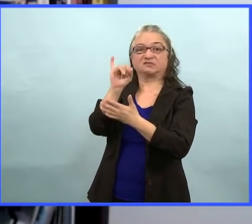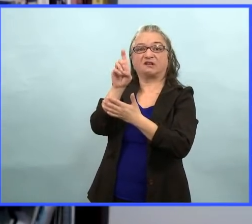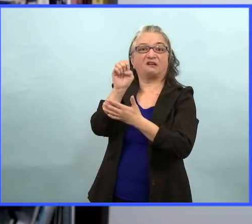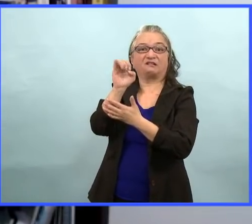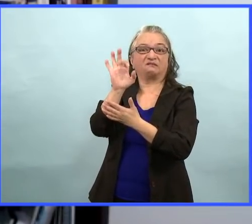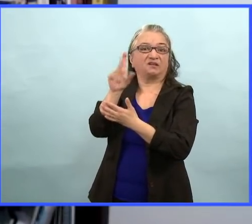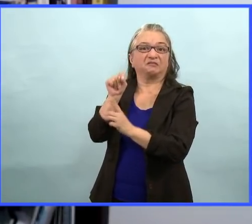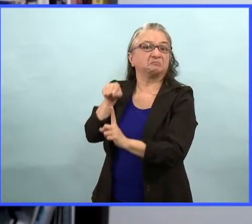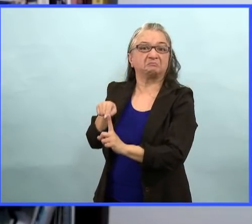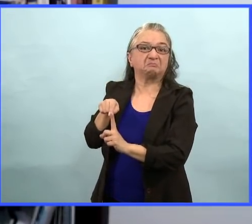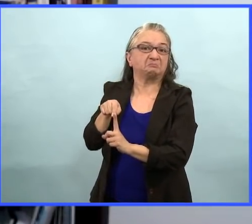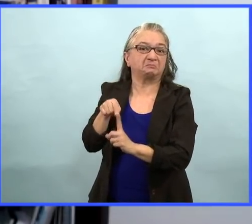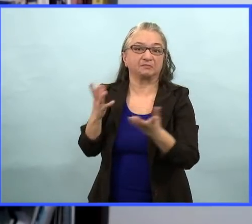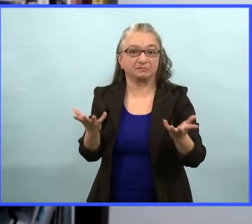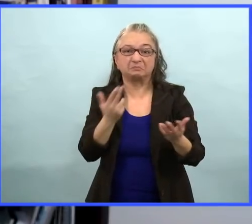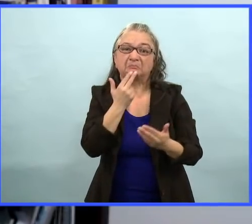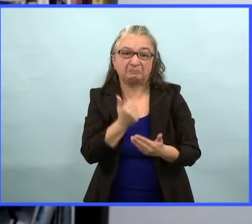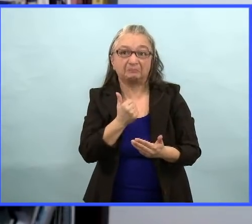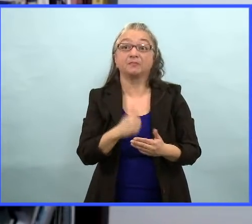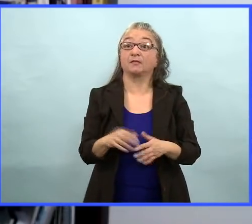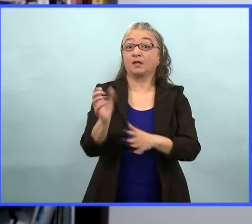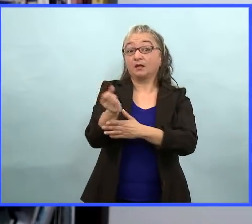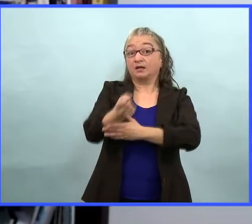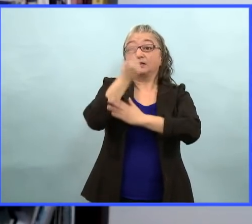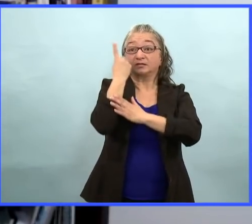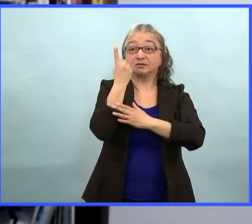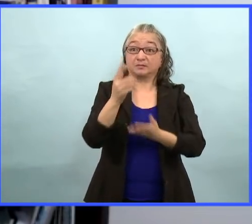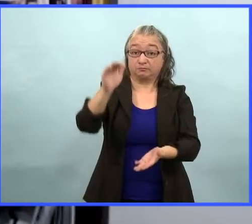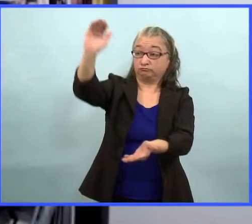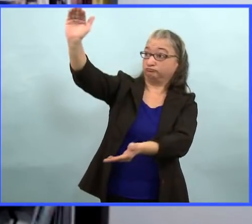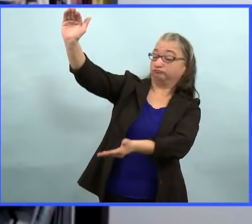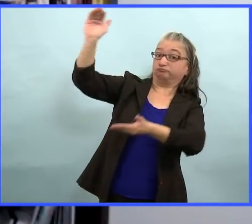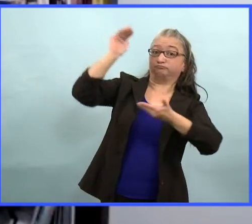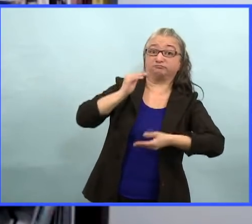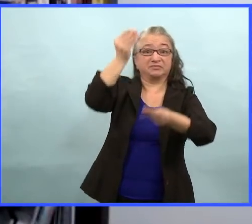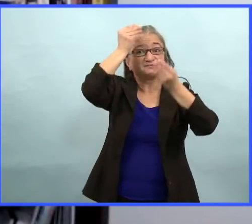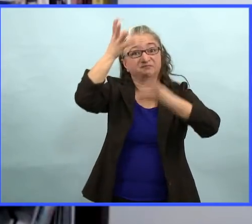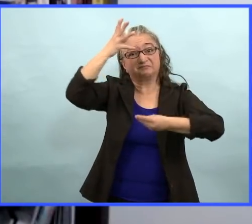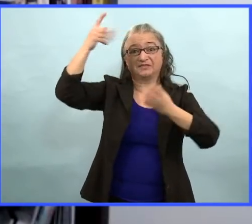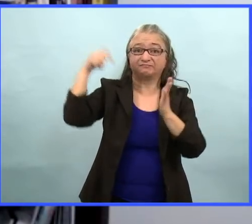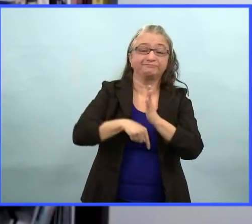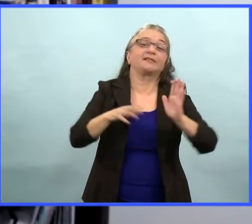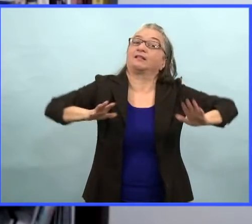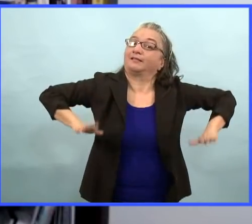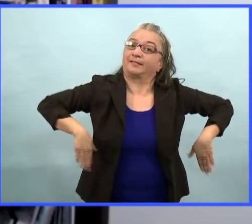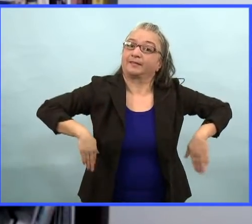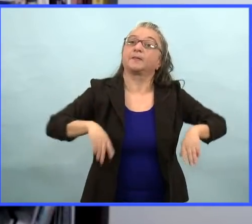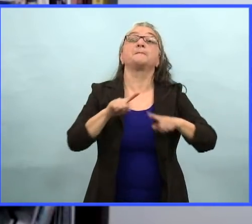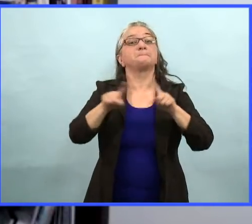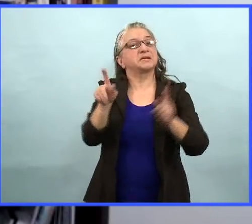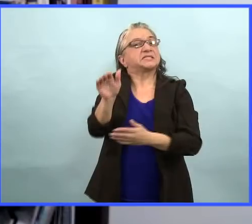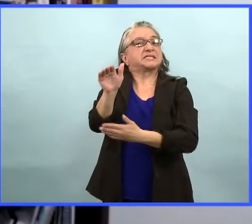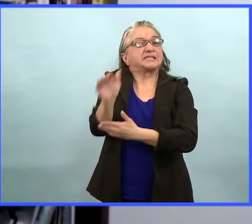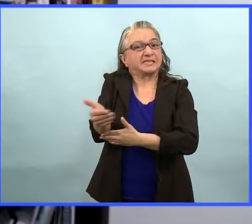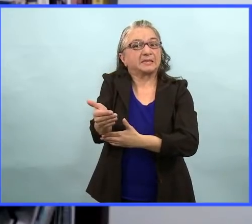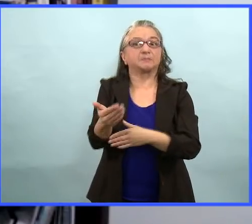is still not fully available we do know that it is safe we also know from decades of experience with